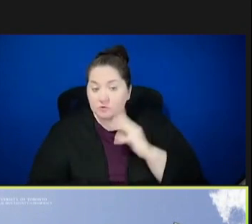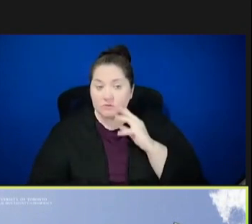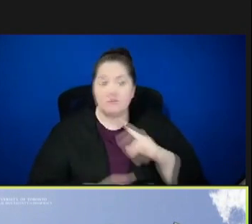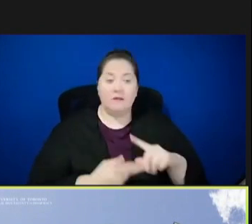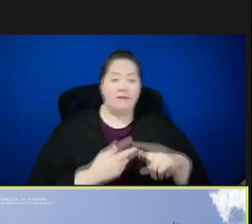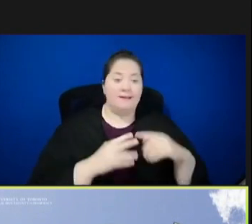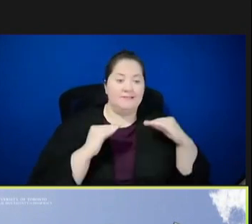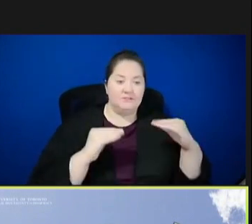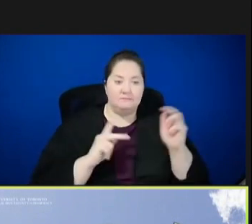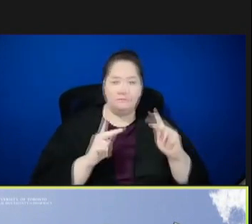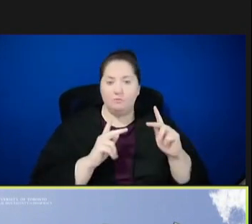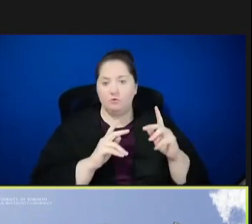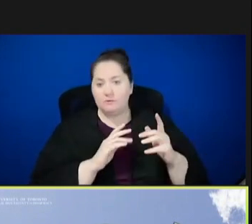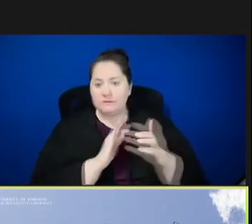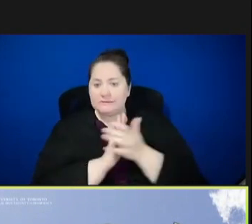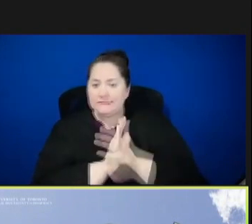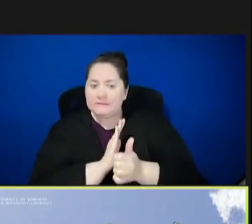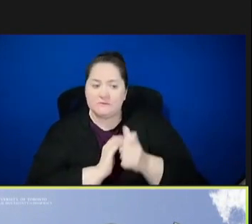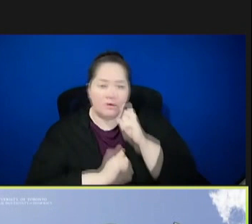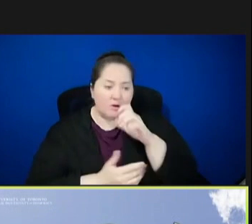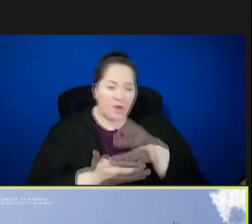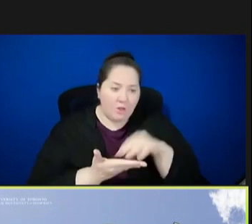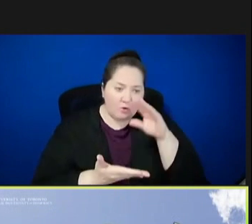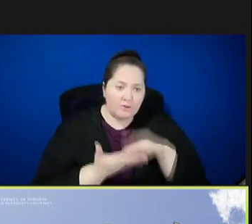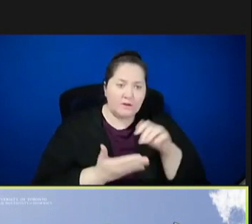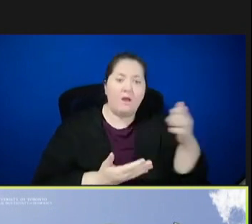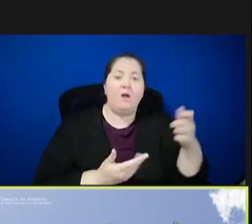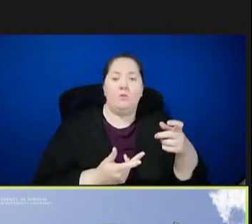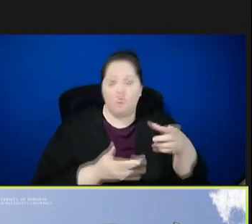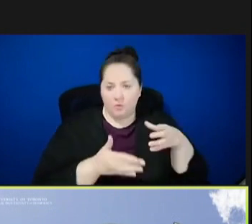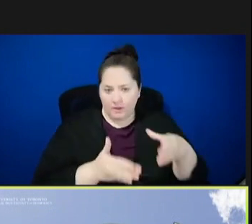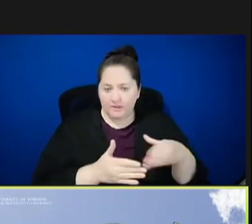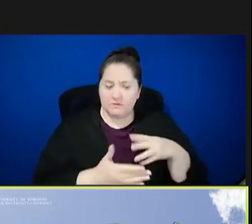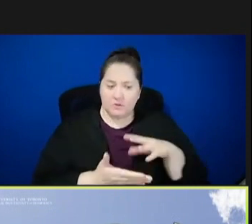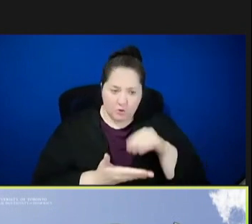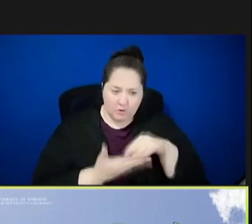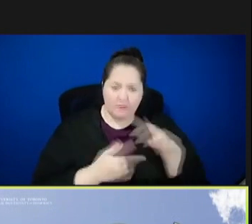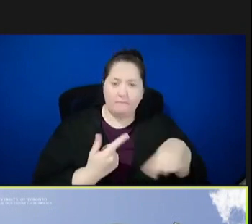skills that they are not learning elsewhere when they're learning about vaccination. Next slide